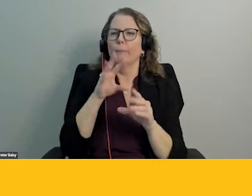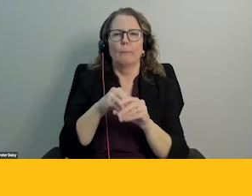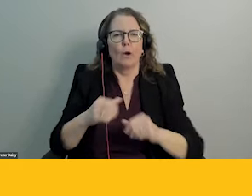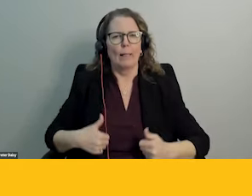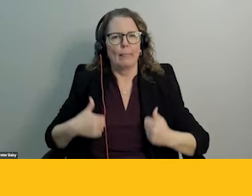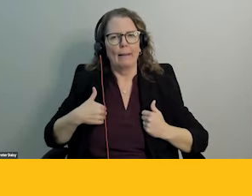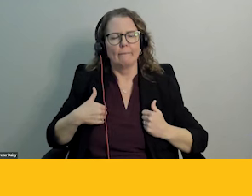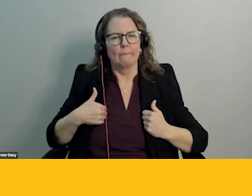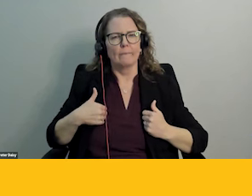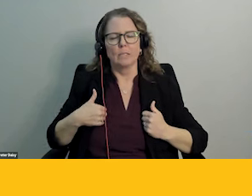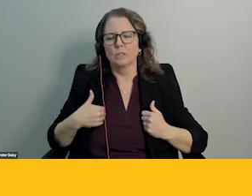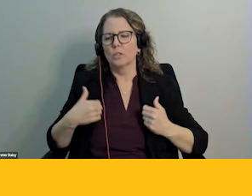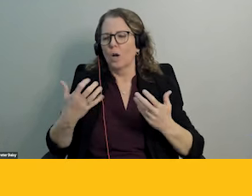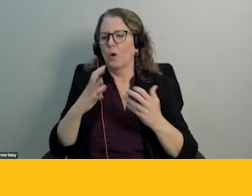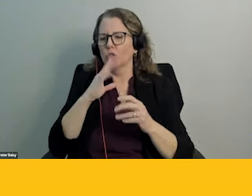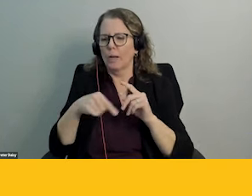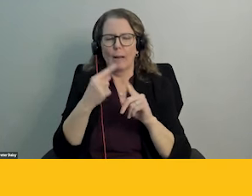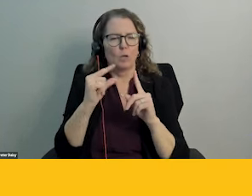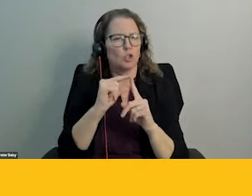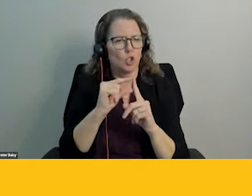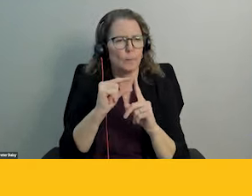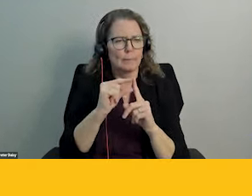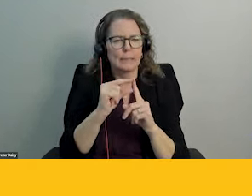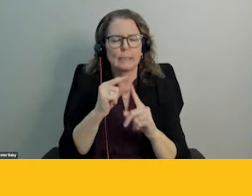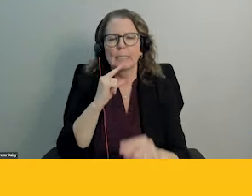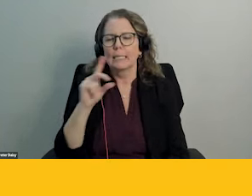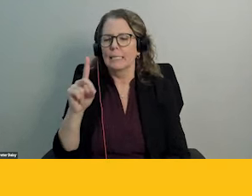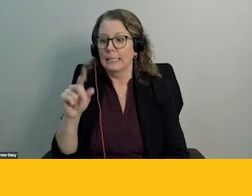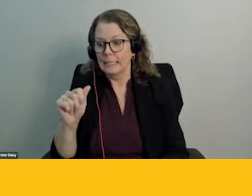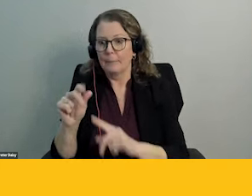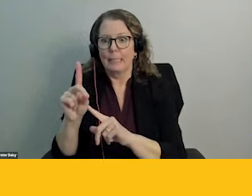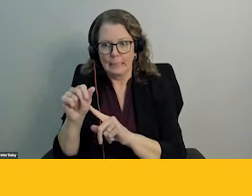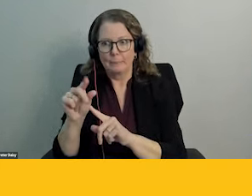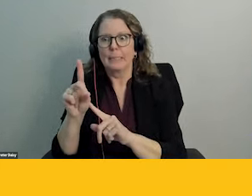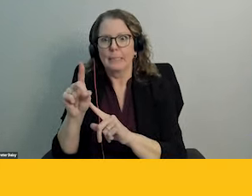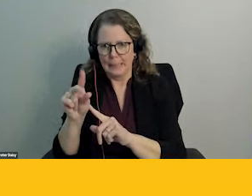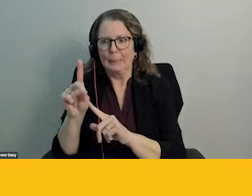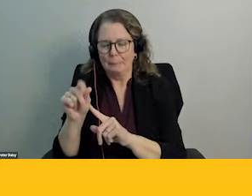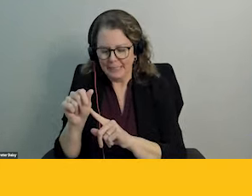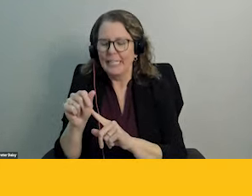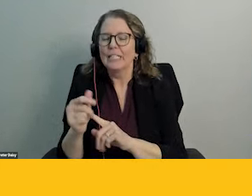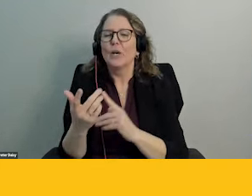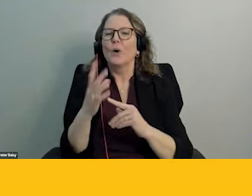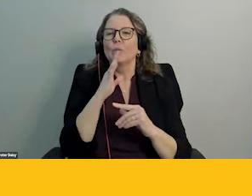Let's talk a little bit about terms. So I've said the disability word quite a few times. We've talked a little bit